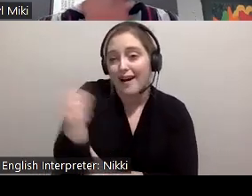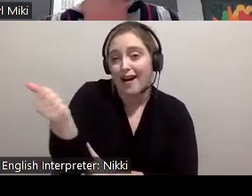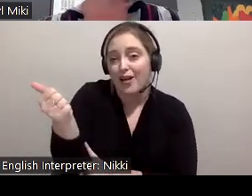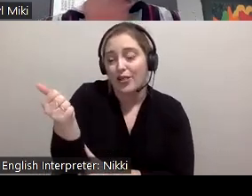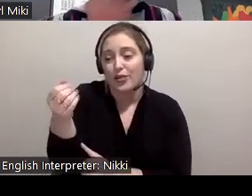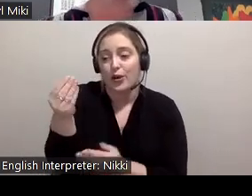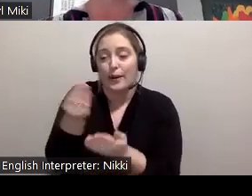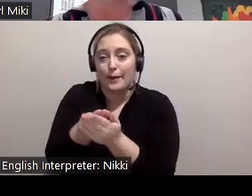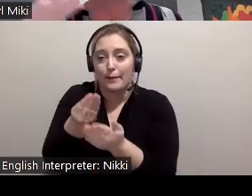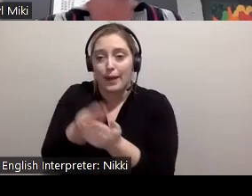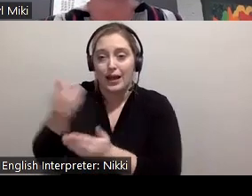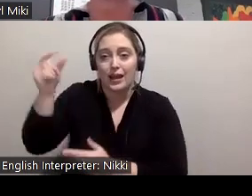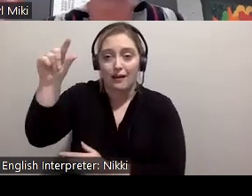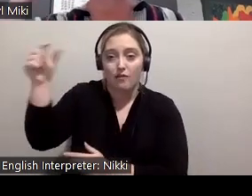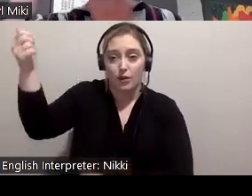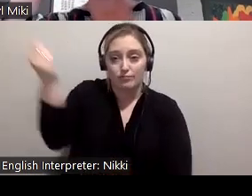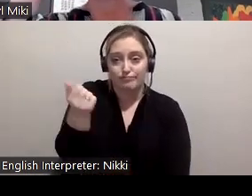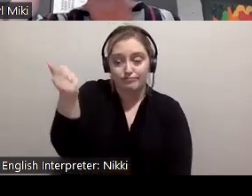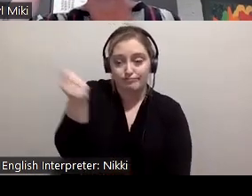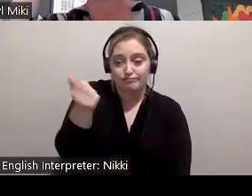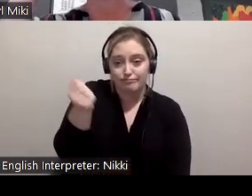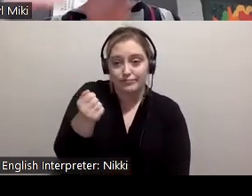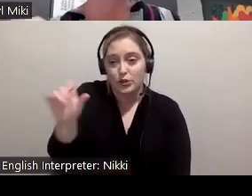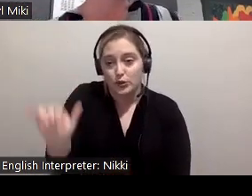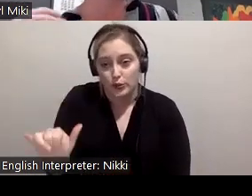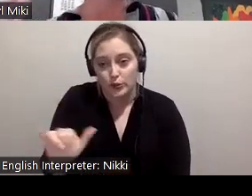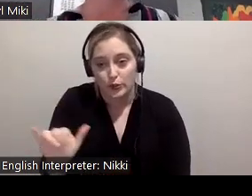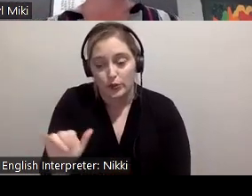you're getting funding from somewhere else or let's say you